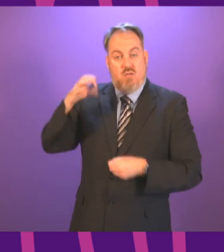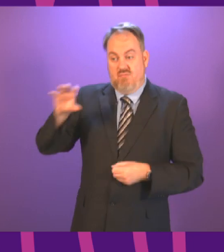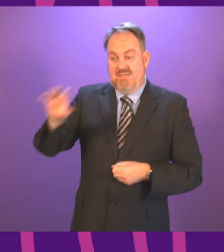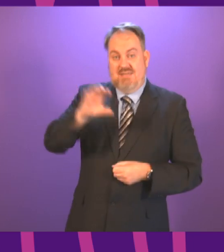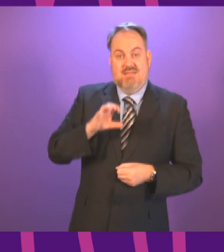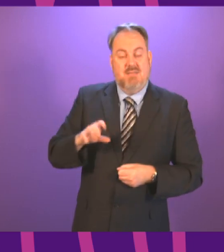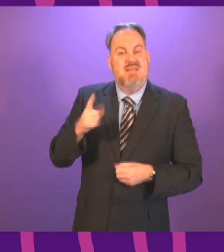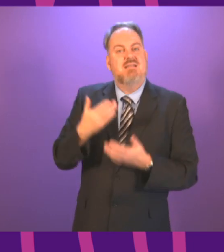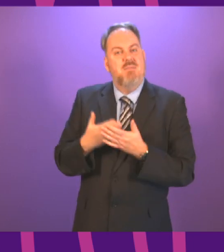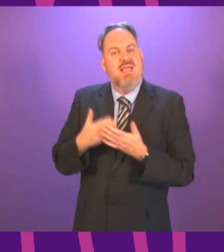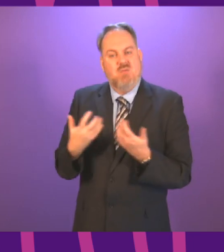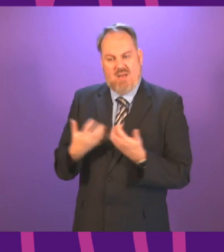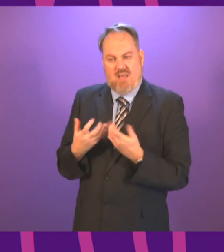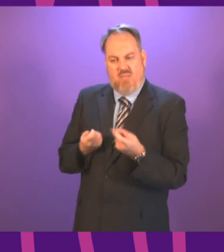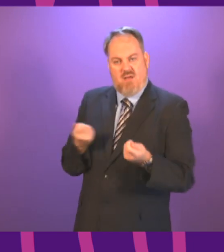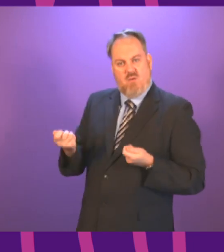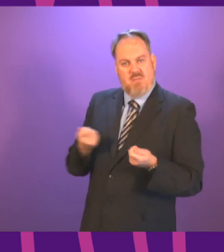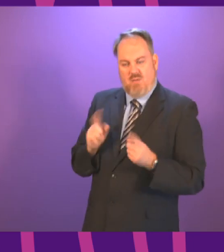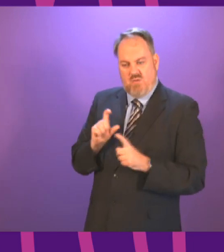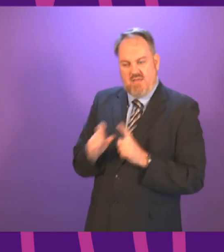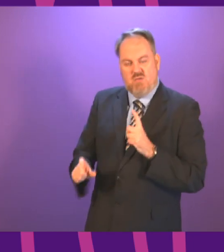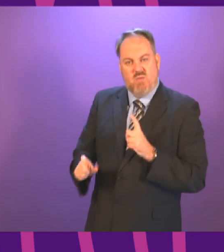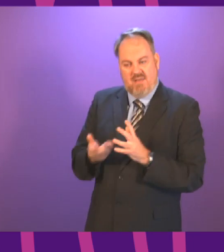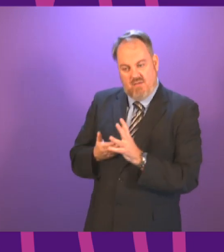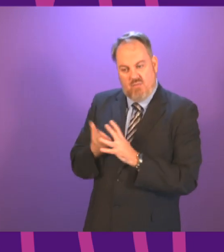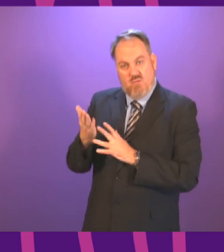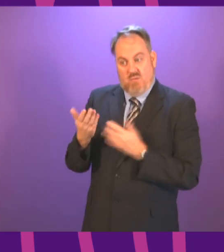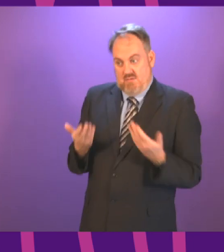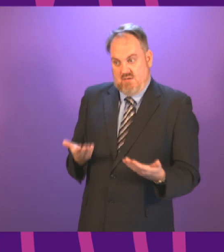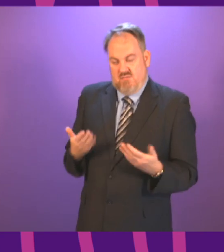we also have to consider its direction of travel and how sustainable we feel its position